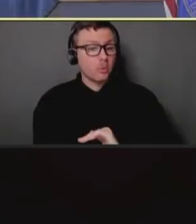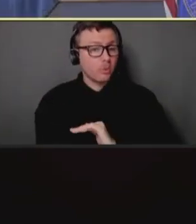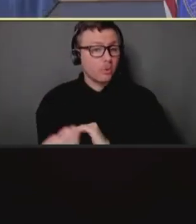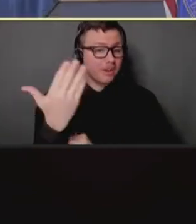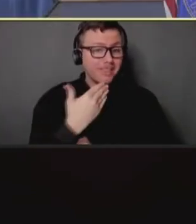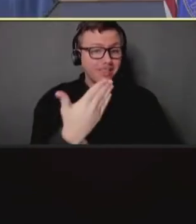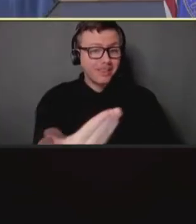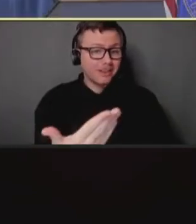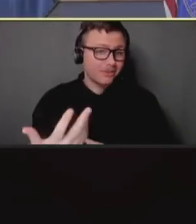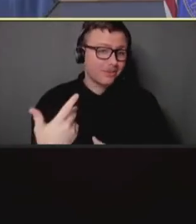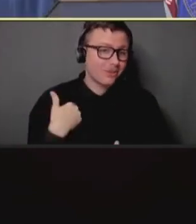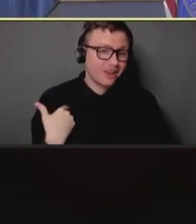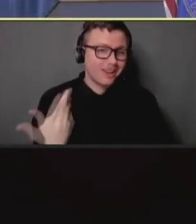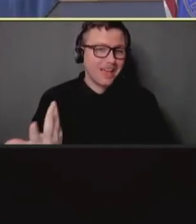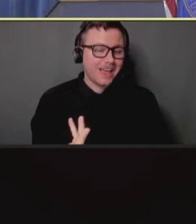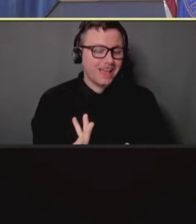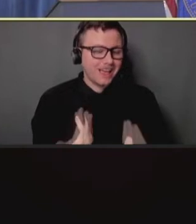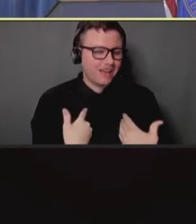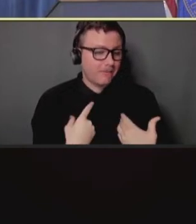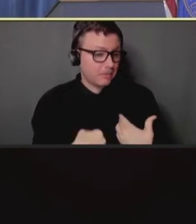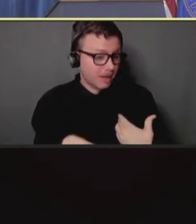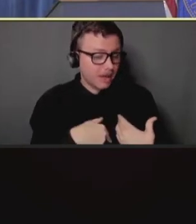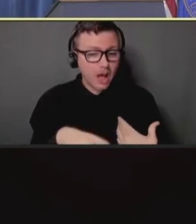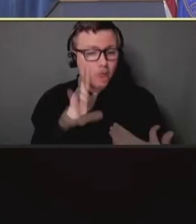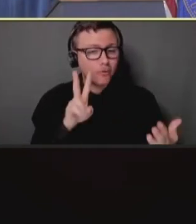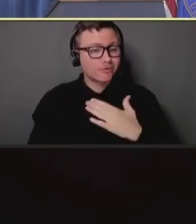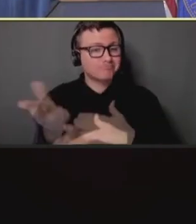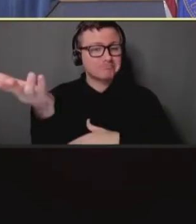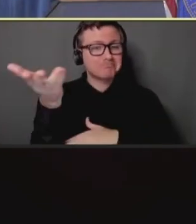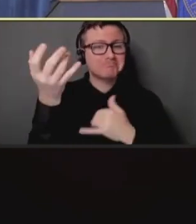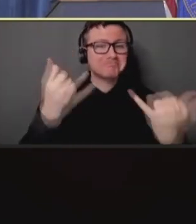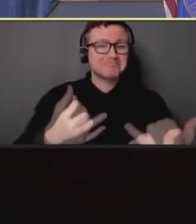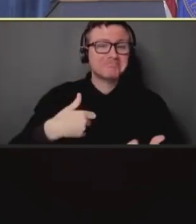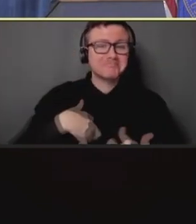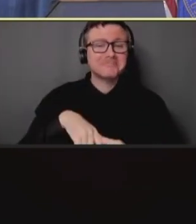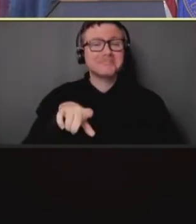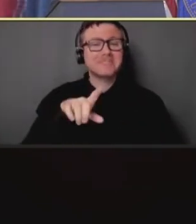I'm looking forward to making a presentation and I want to be sure that I'm being heard